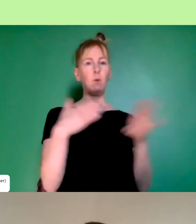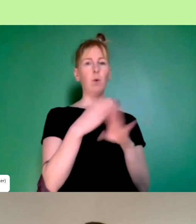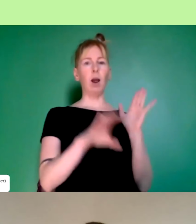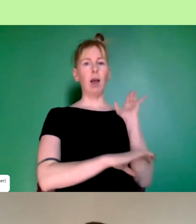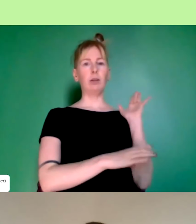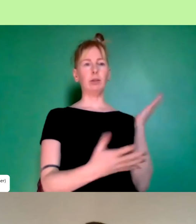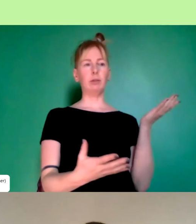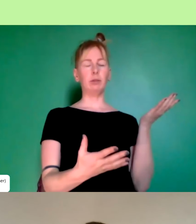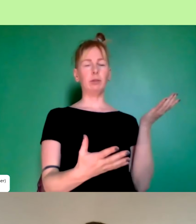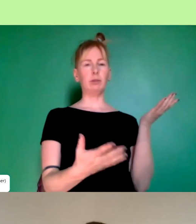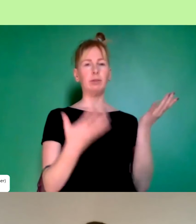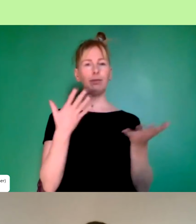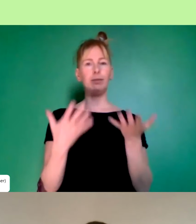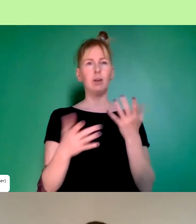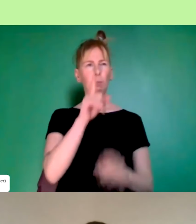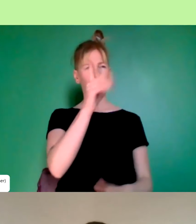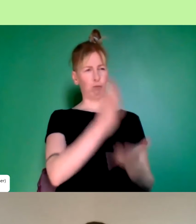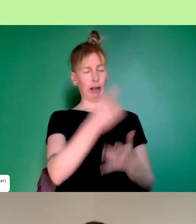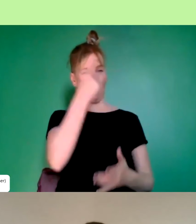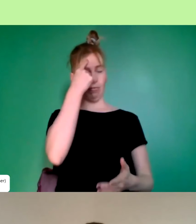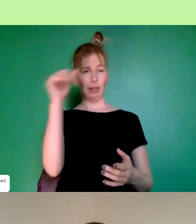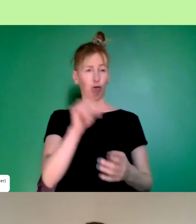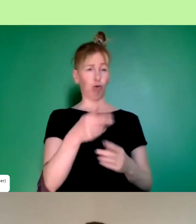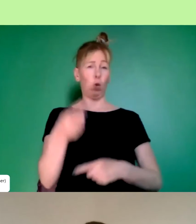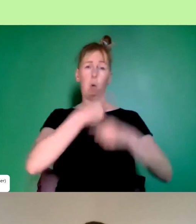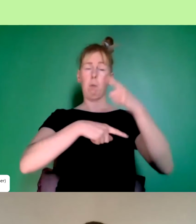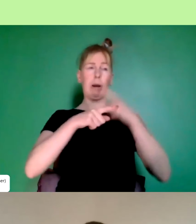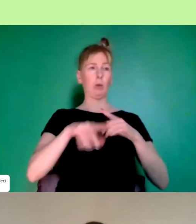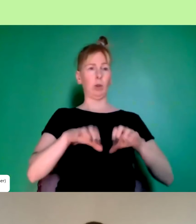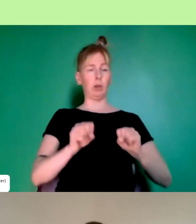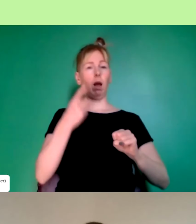because where you're from informs how you exist and what you make of yourself in the